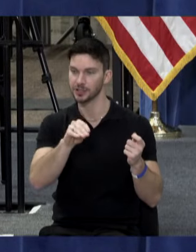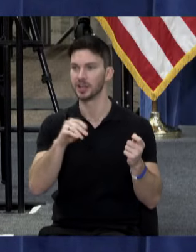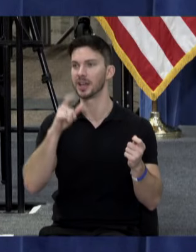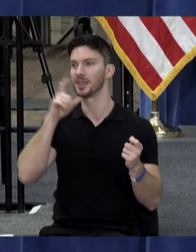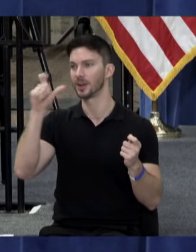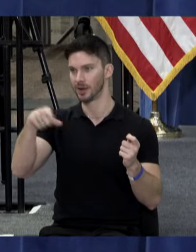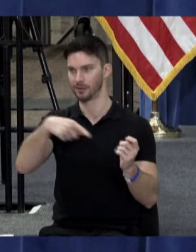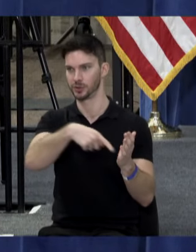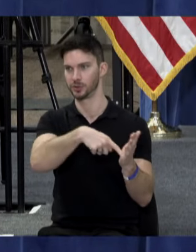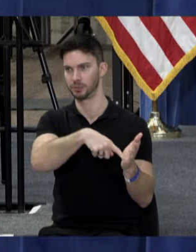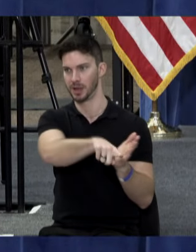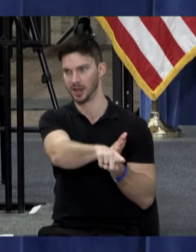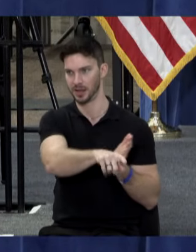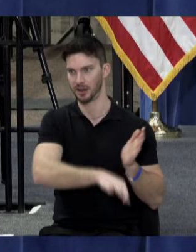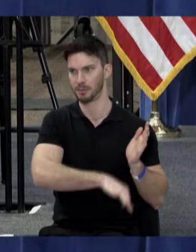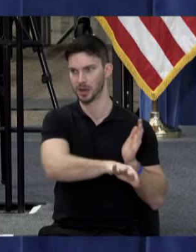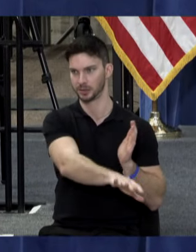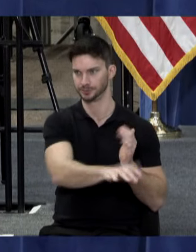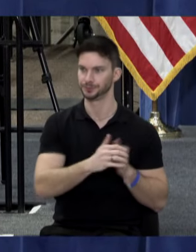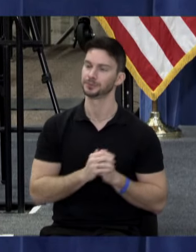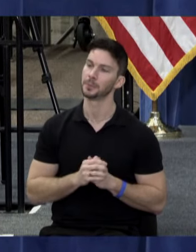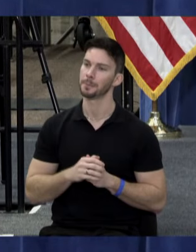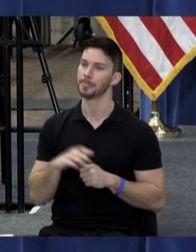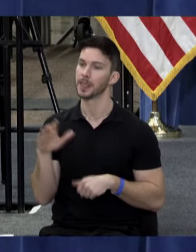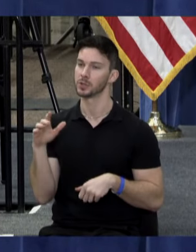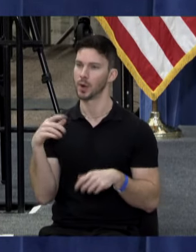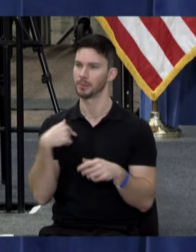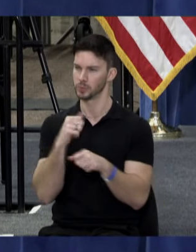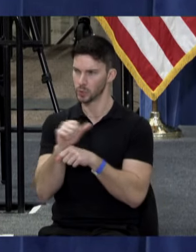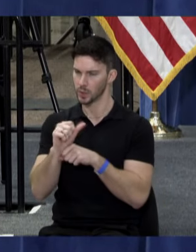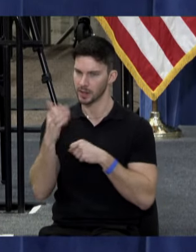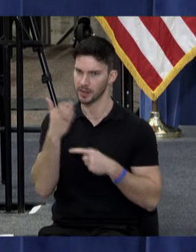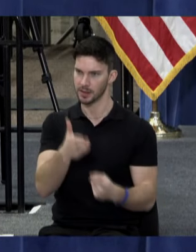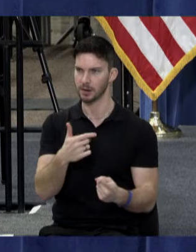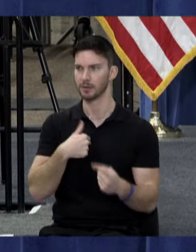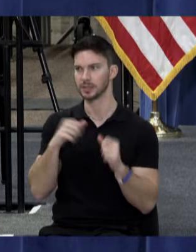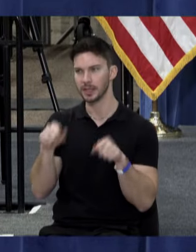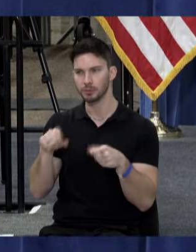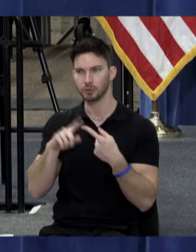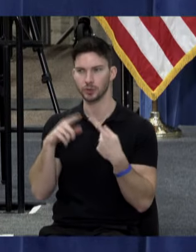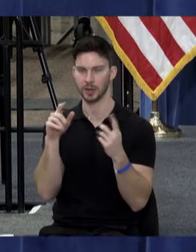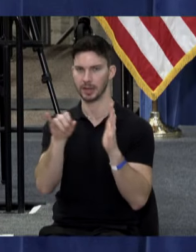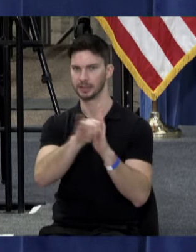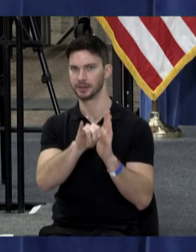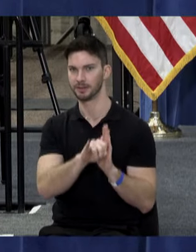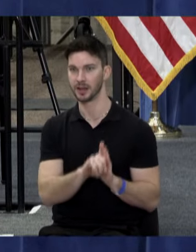While working there, I was able to identify and create solutions to make the system more